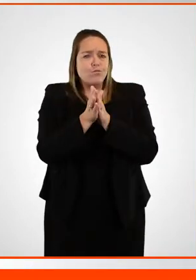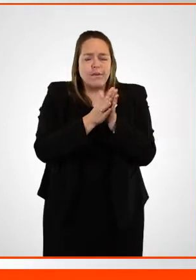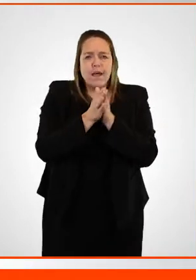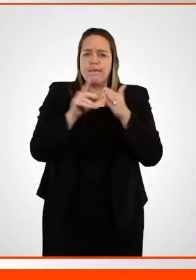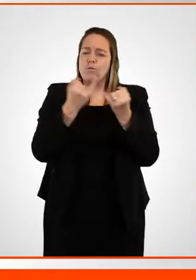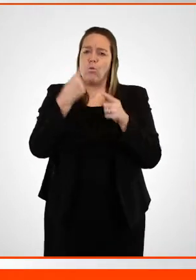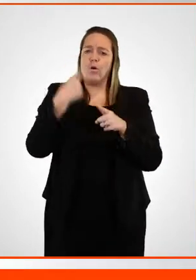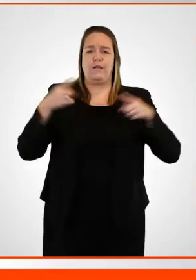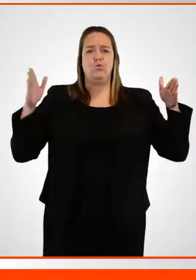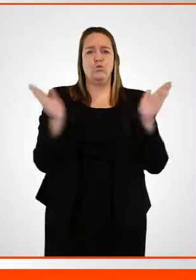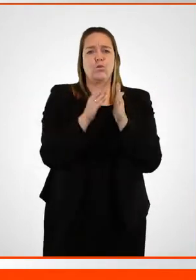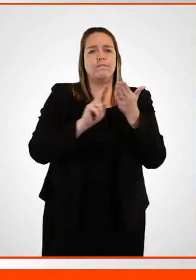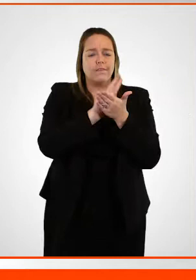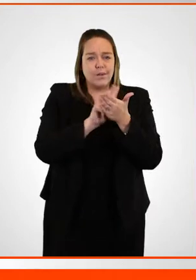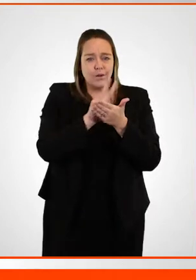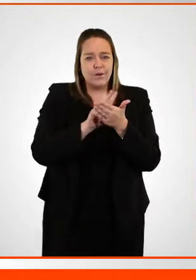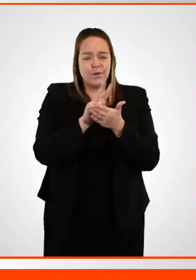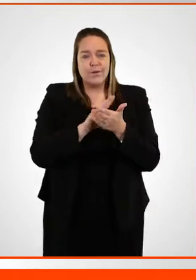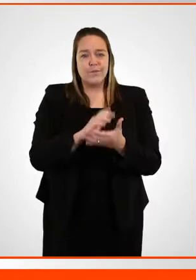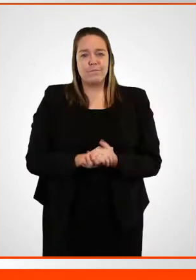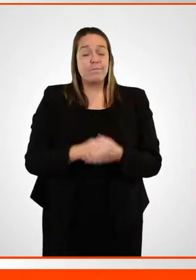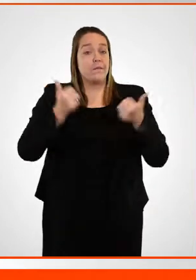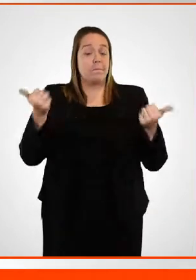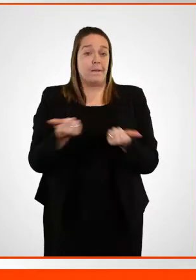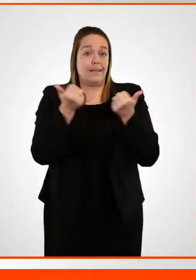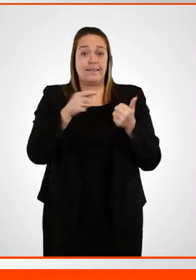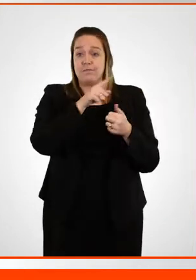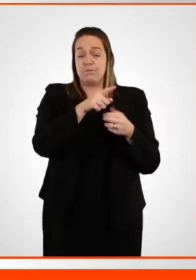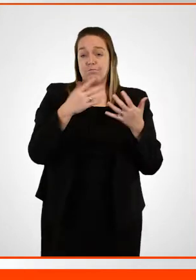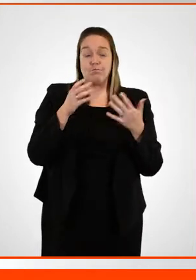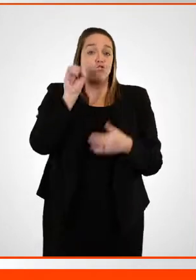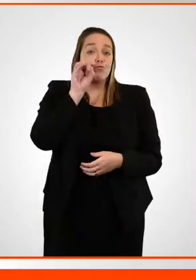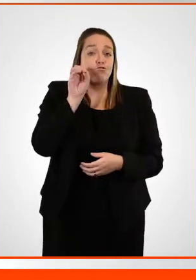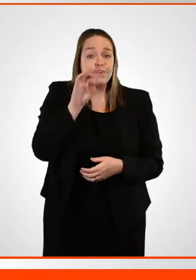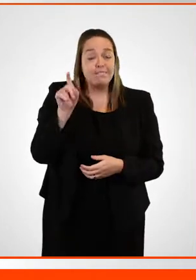very short pieces, a lot of it is very humorous,